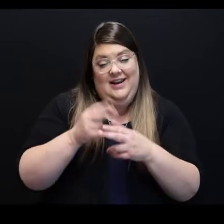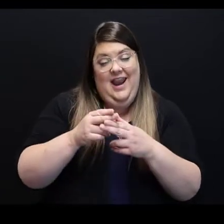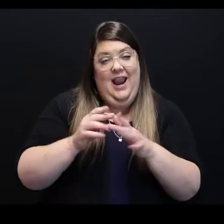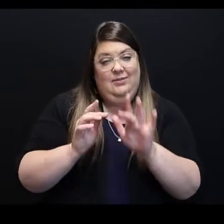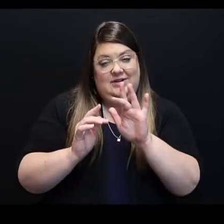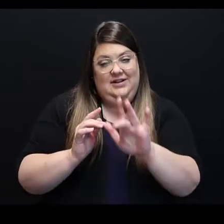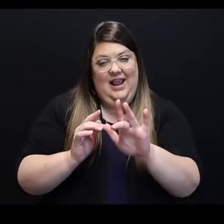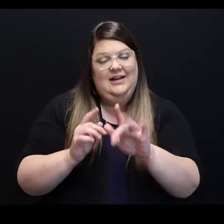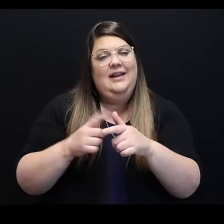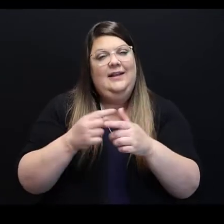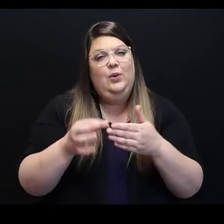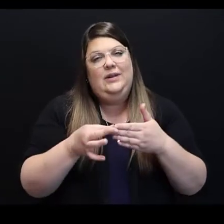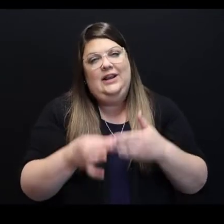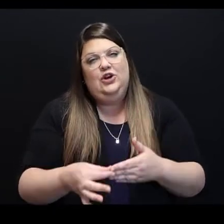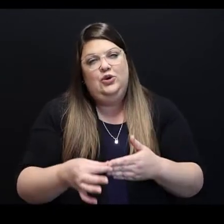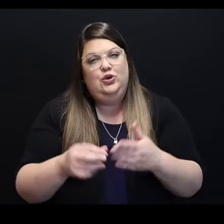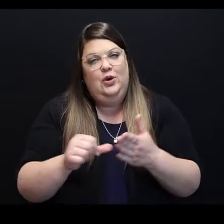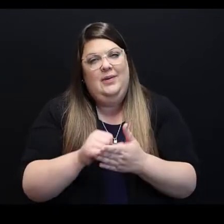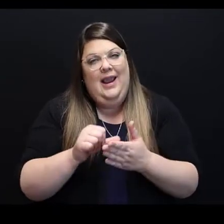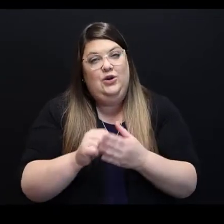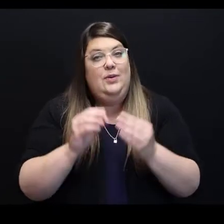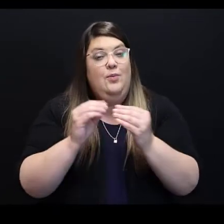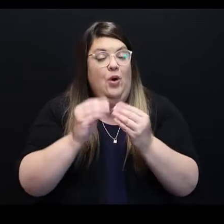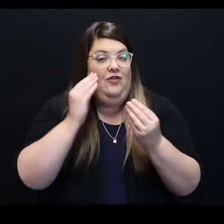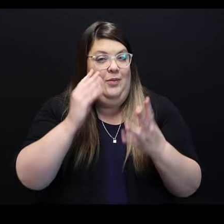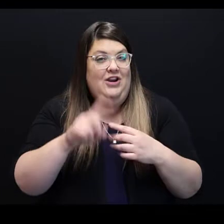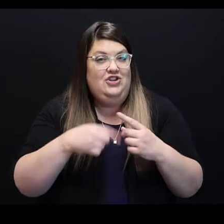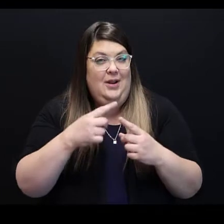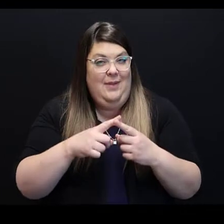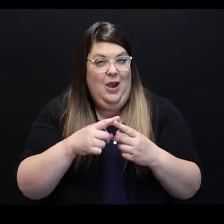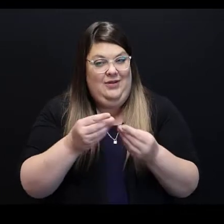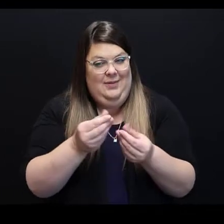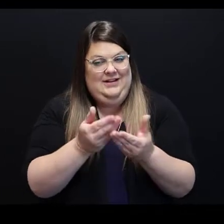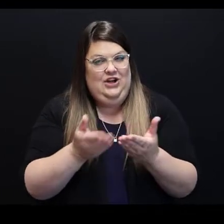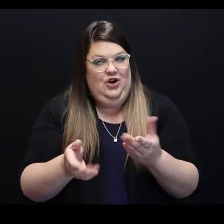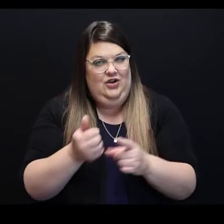with more information about the material as well as download links to the material.